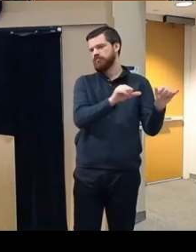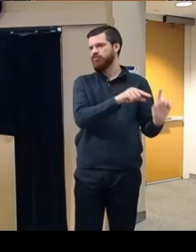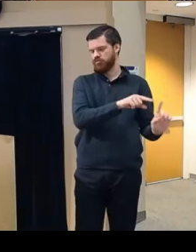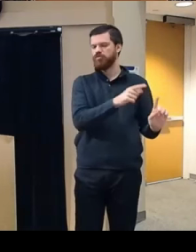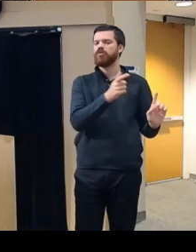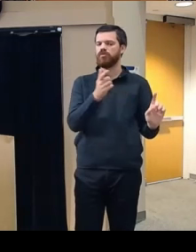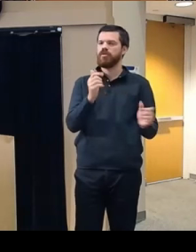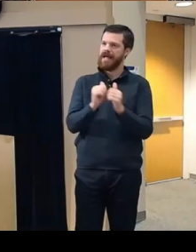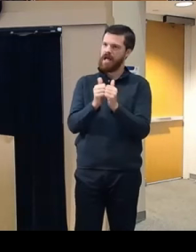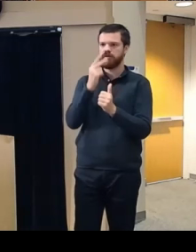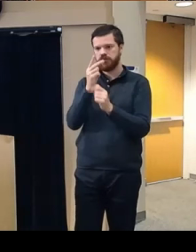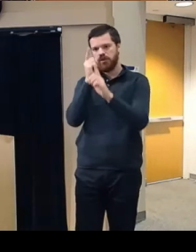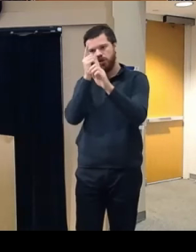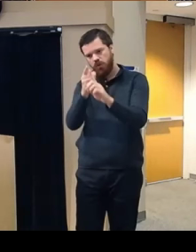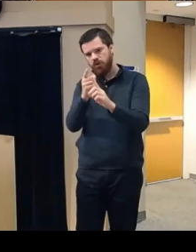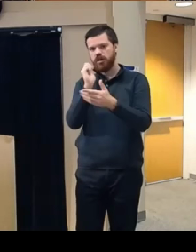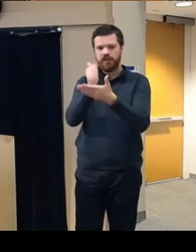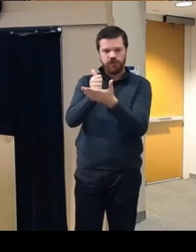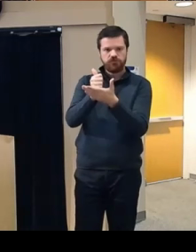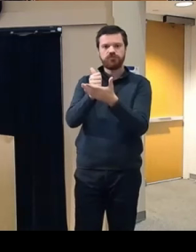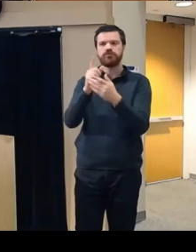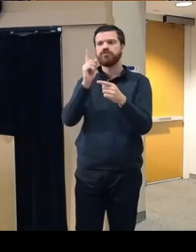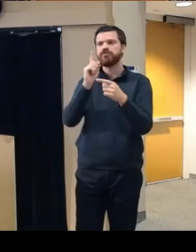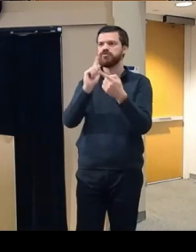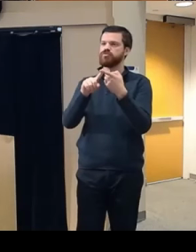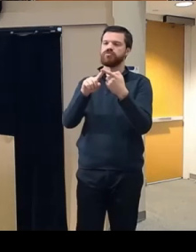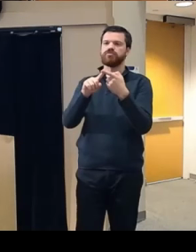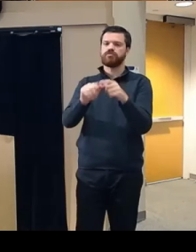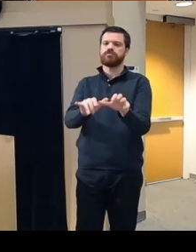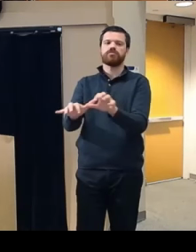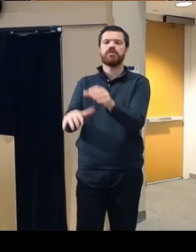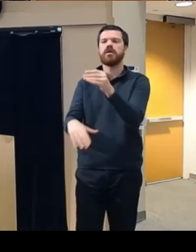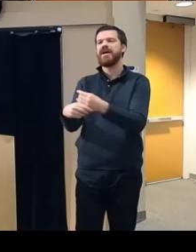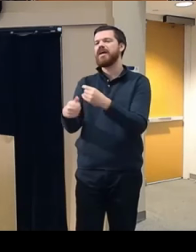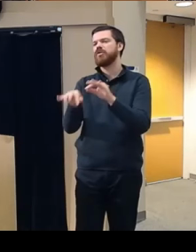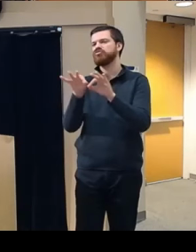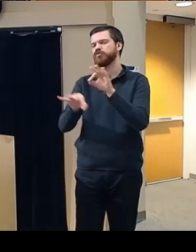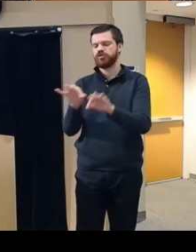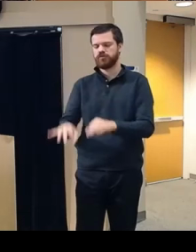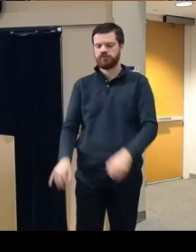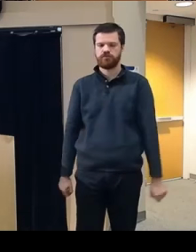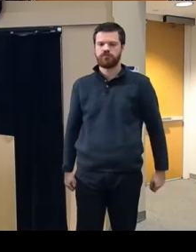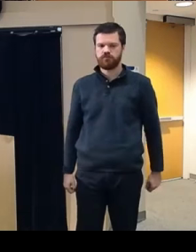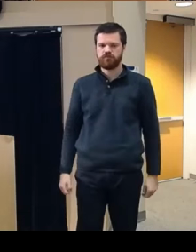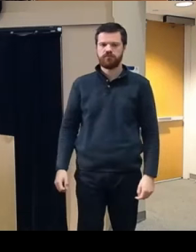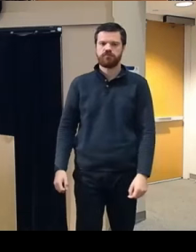see the goals and interventions and being able to write any um descriptions in the description